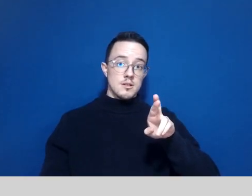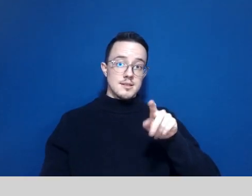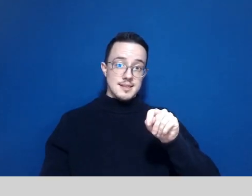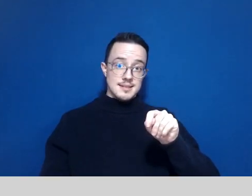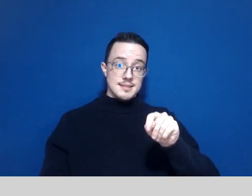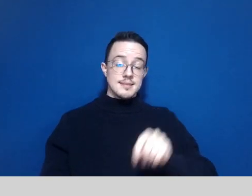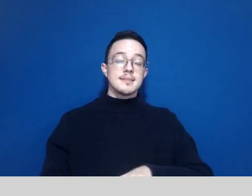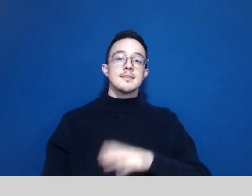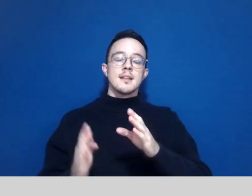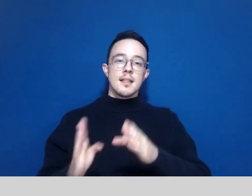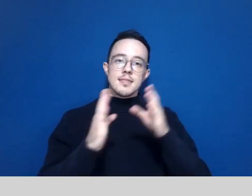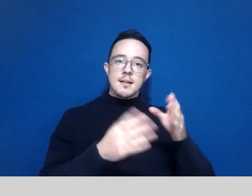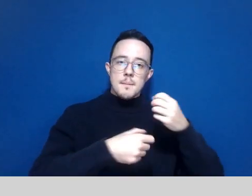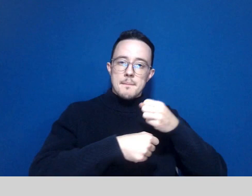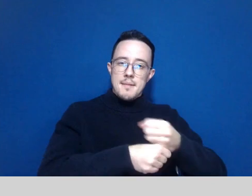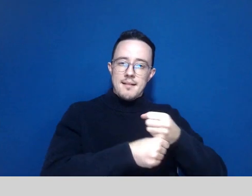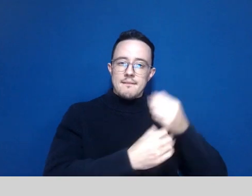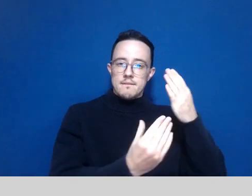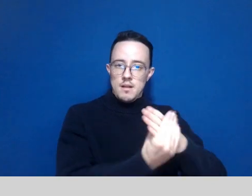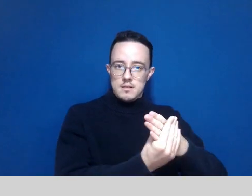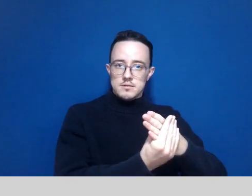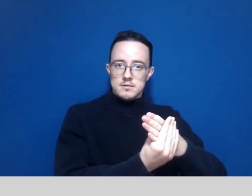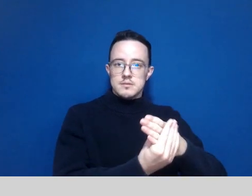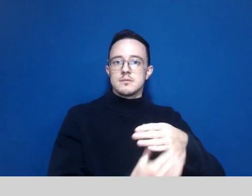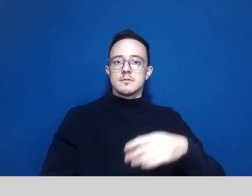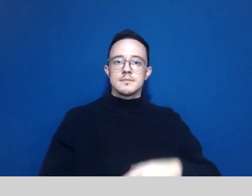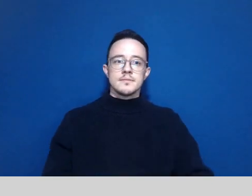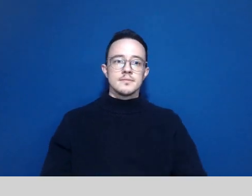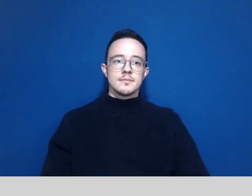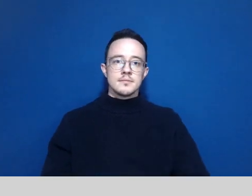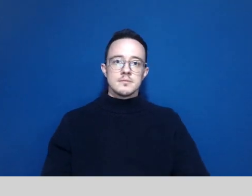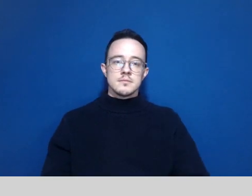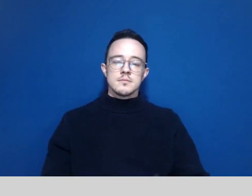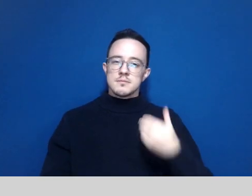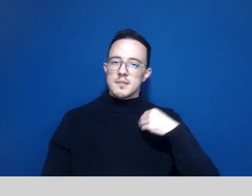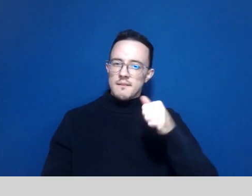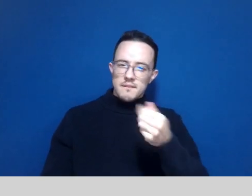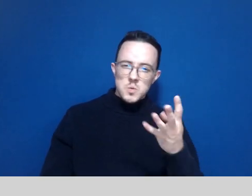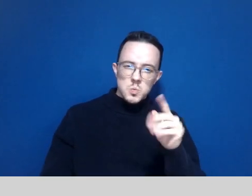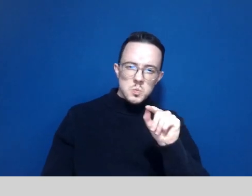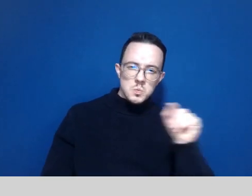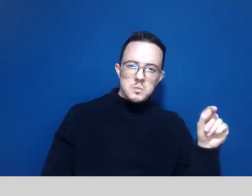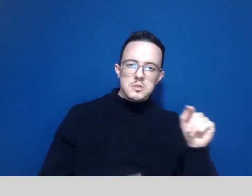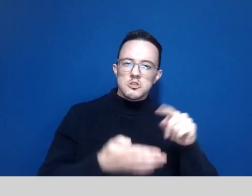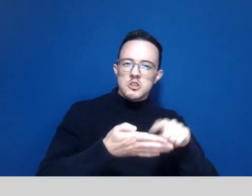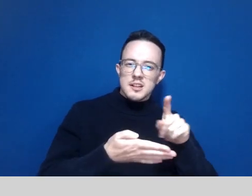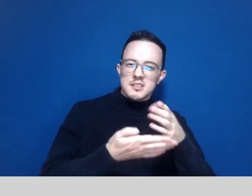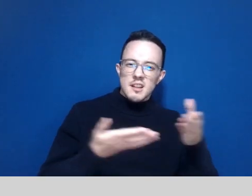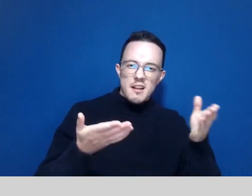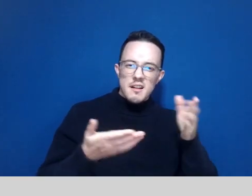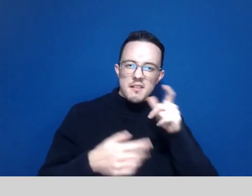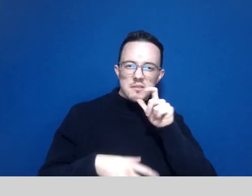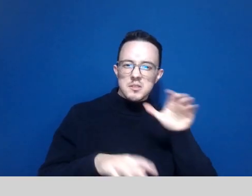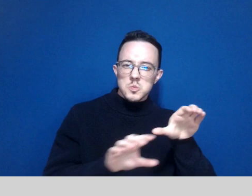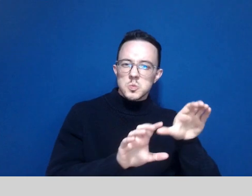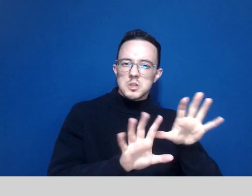and then we have this make SRT files. And then we have a couple of other ones. We have some check stuff